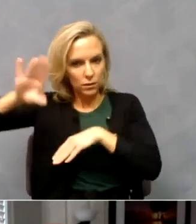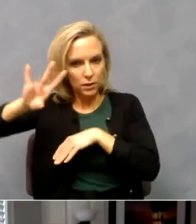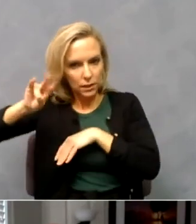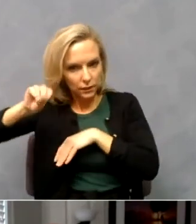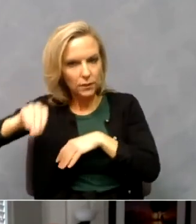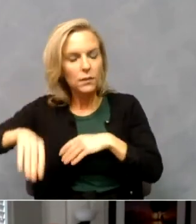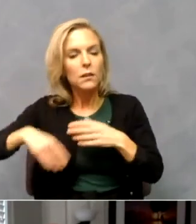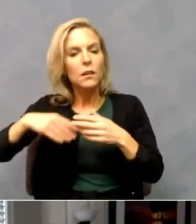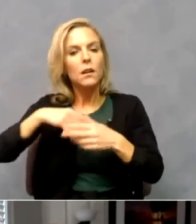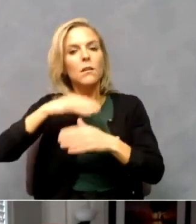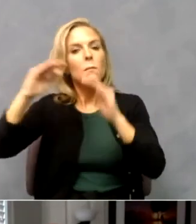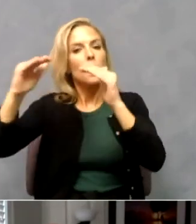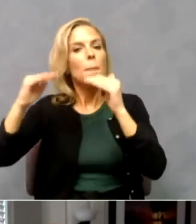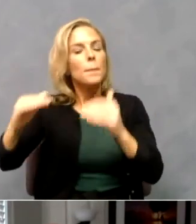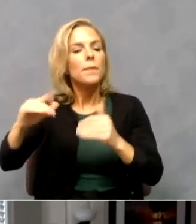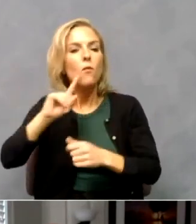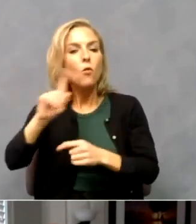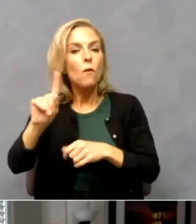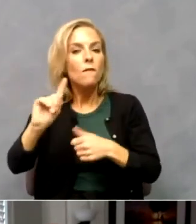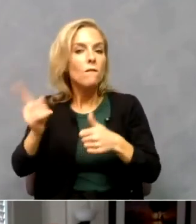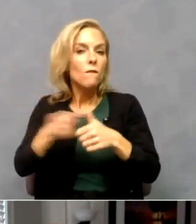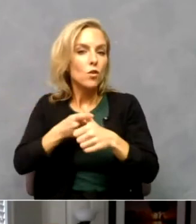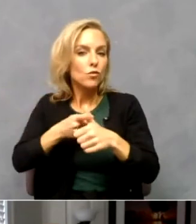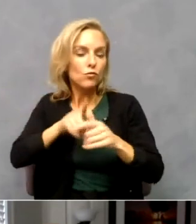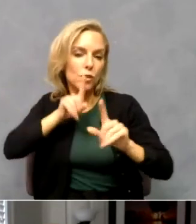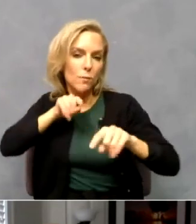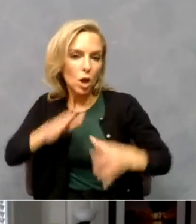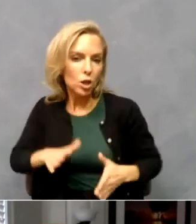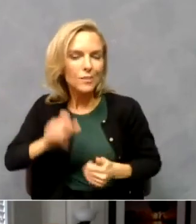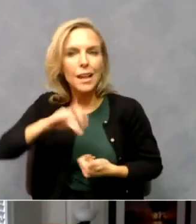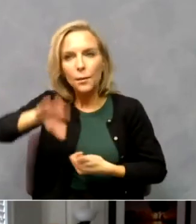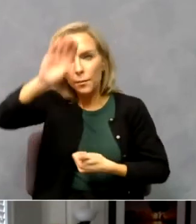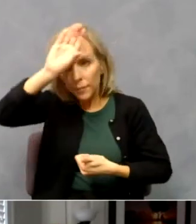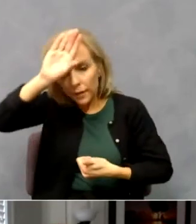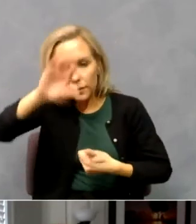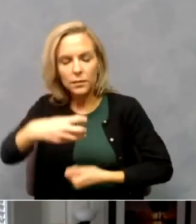think police fire and E. M s, but in emergency medical services are already